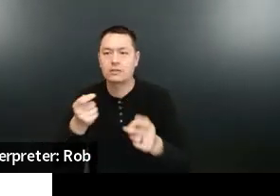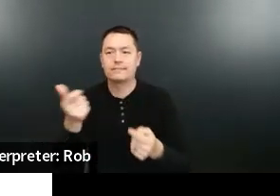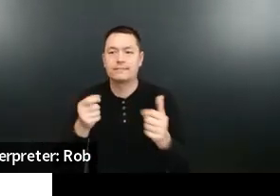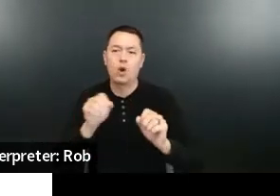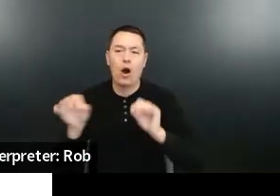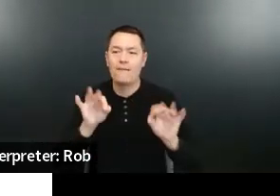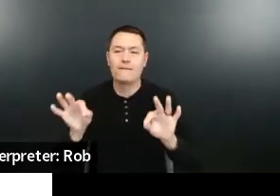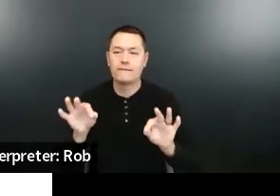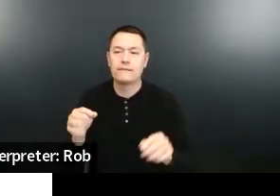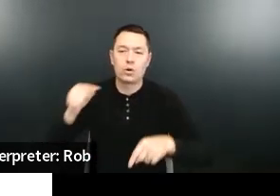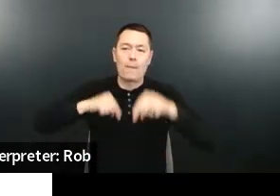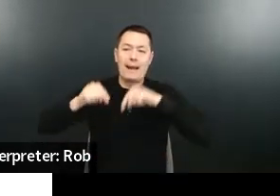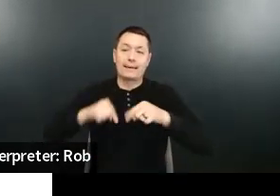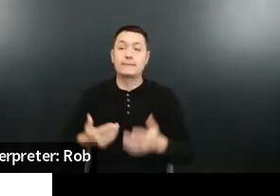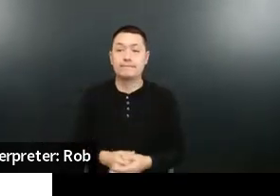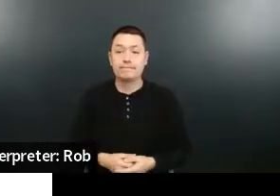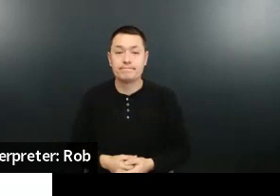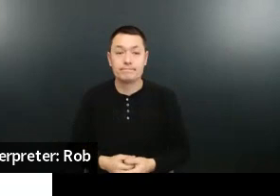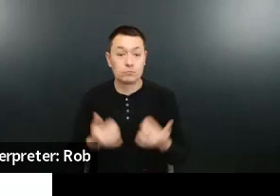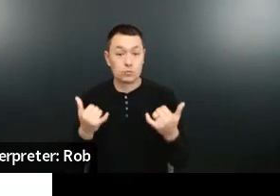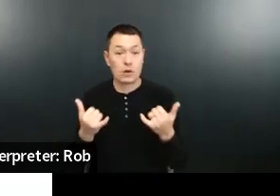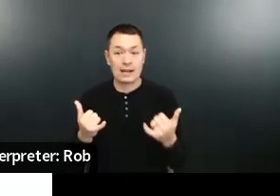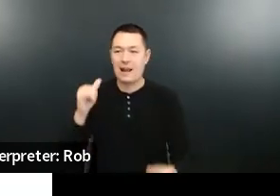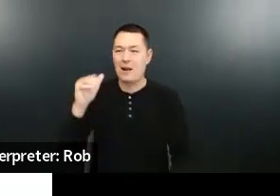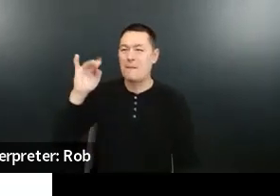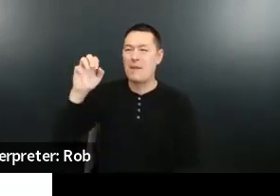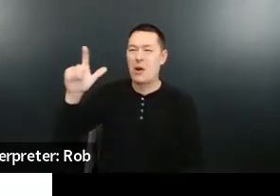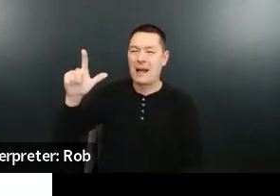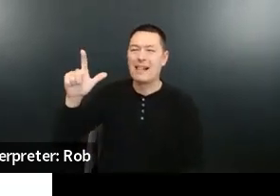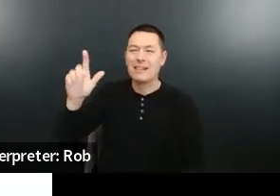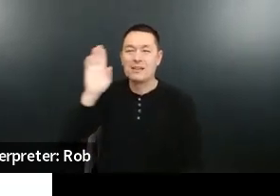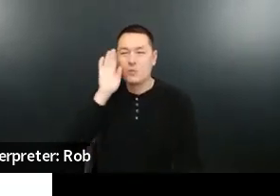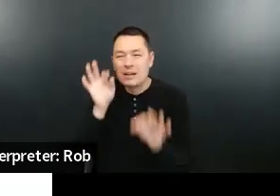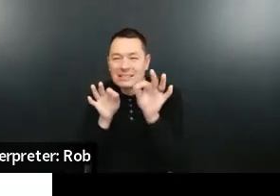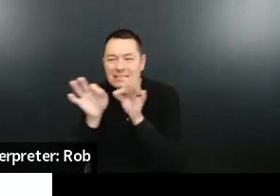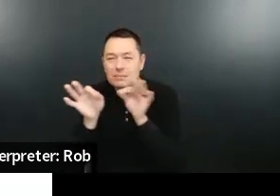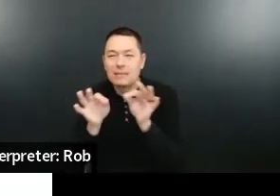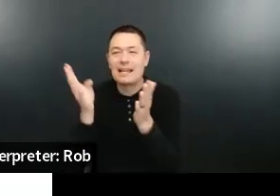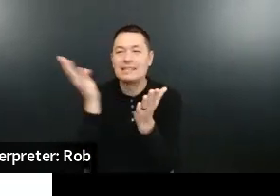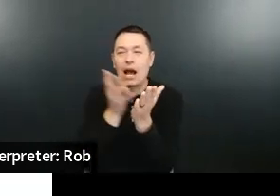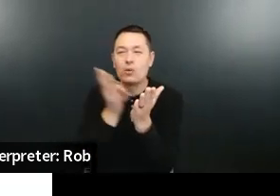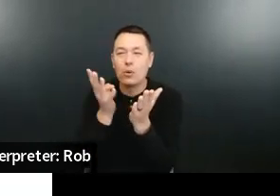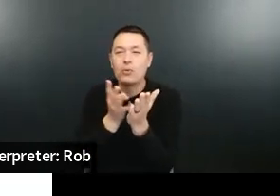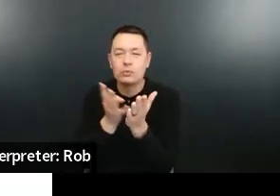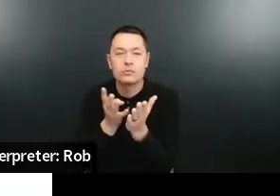Behind me right now, Mitra, we are continuing with the downloading option. Thank you.